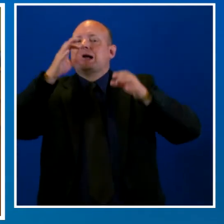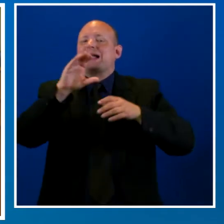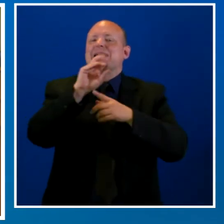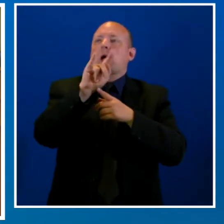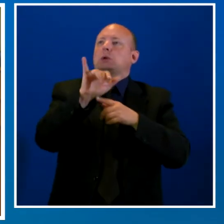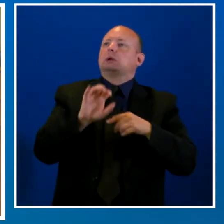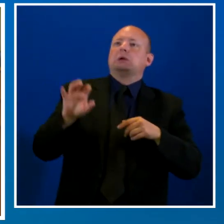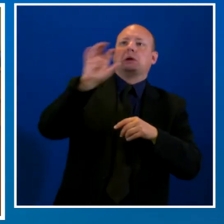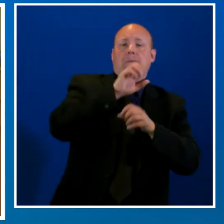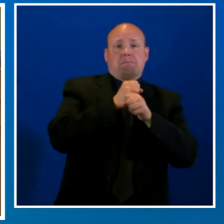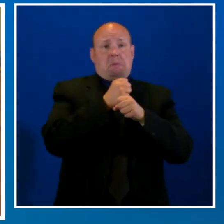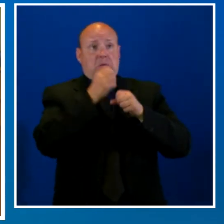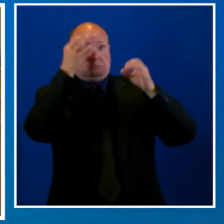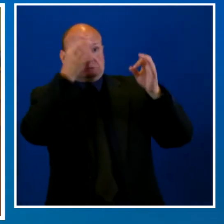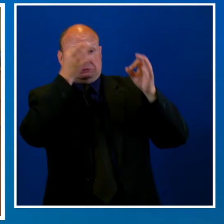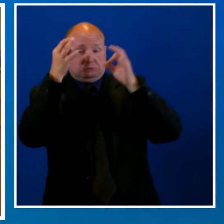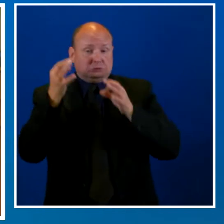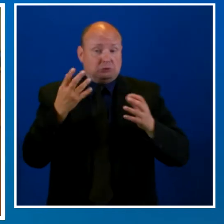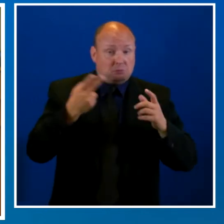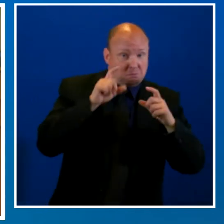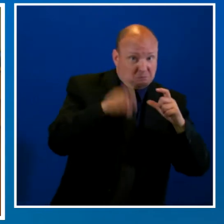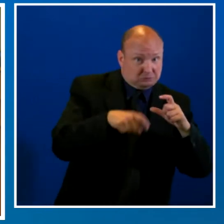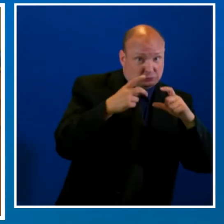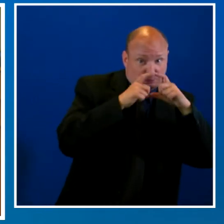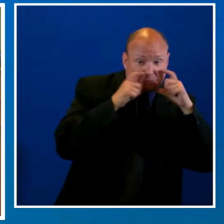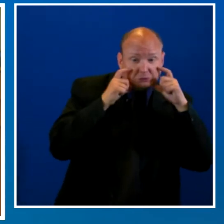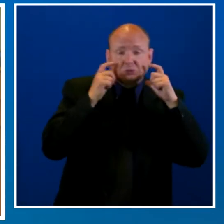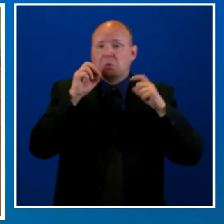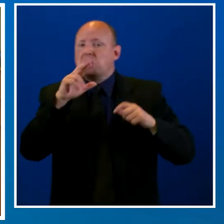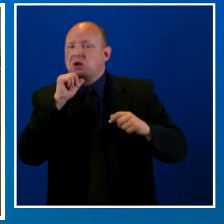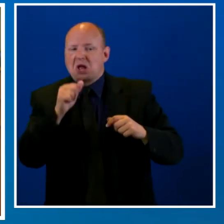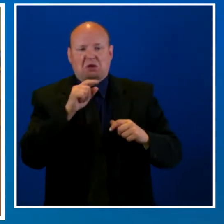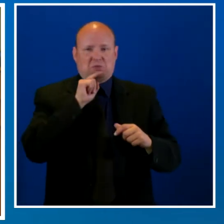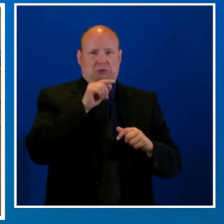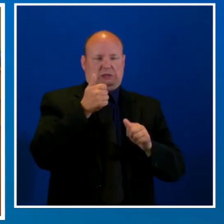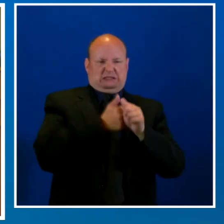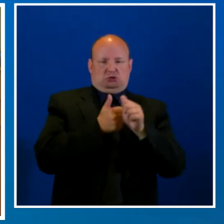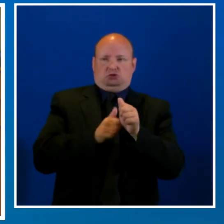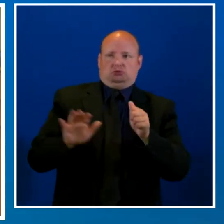washing at their own discretion . And for higher risk industries